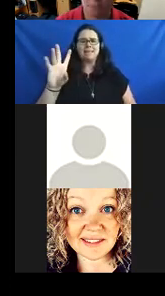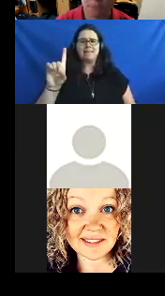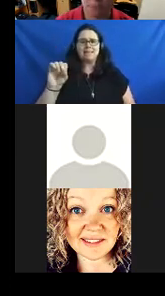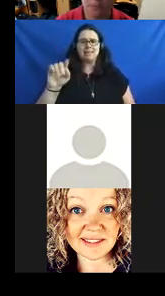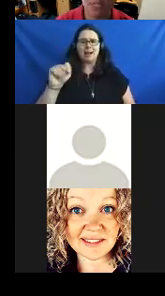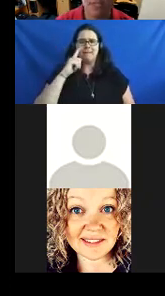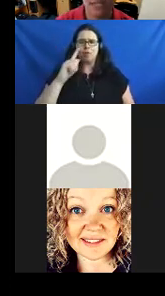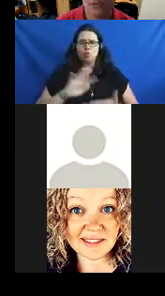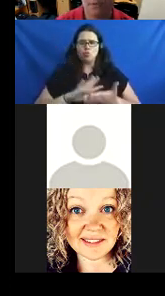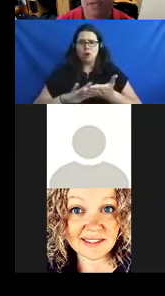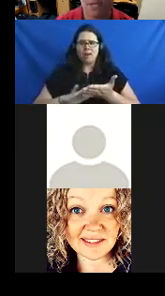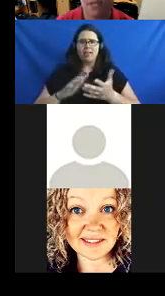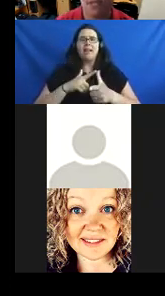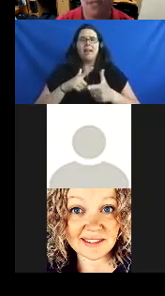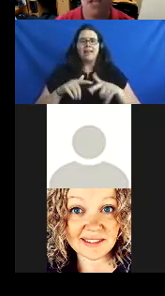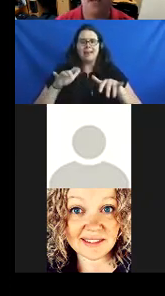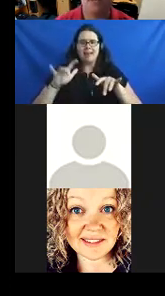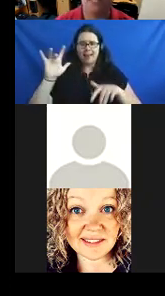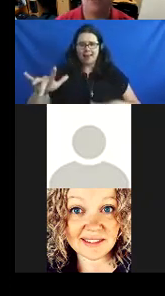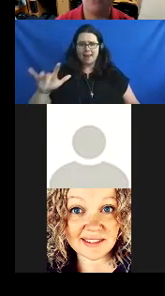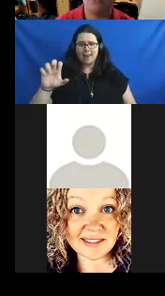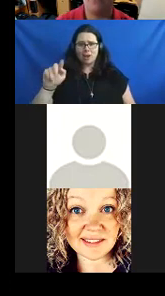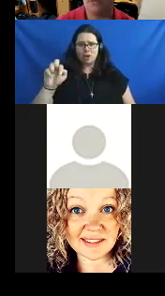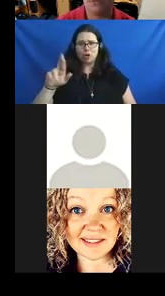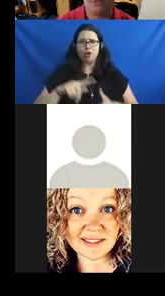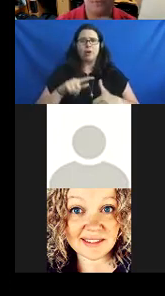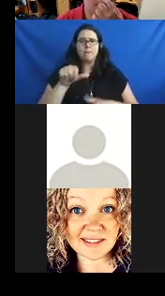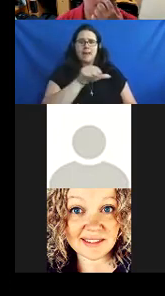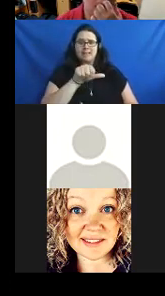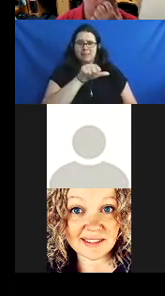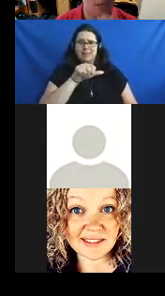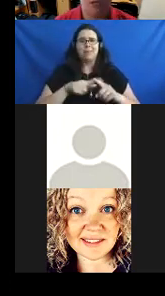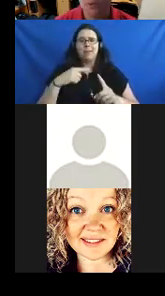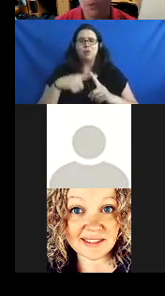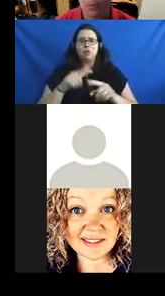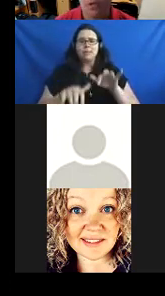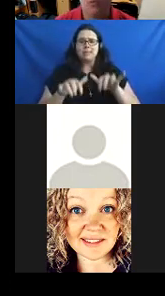ENTER AND BACK SPACE. IT ALSO CAN BE USED TO TYPE IN COMPUTER BRAILLE, WHICH WOULD